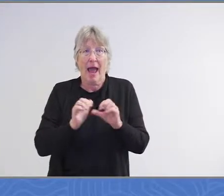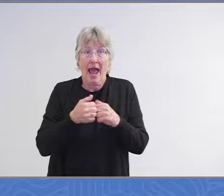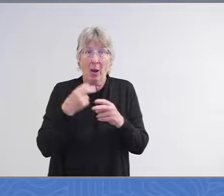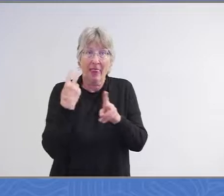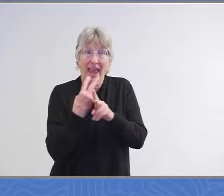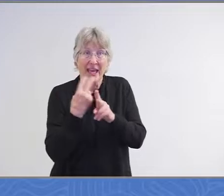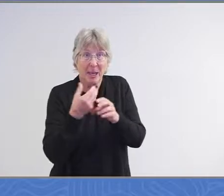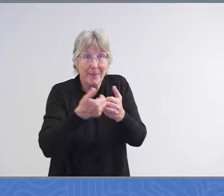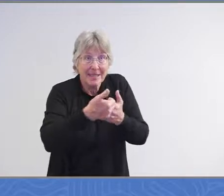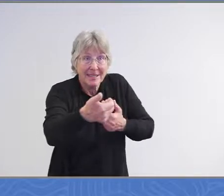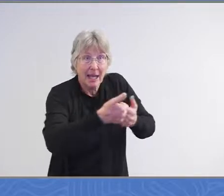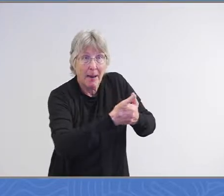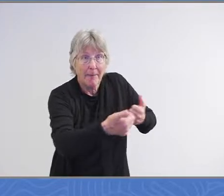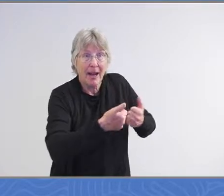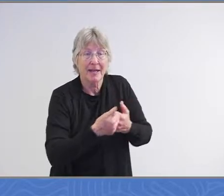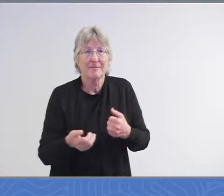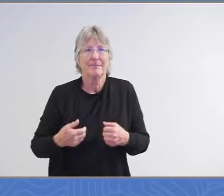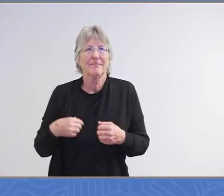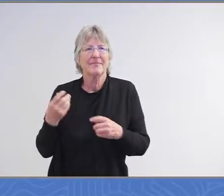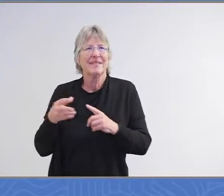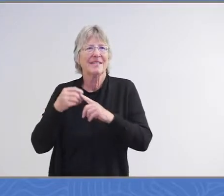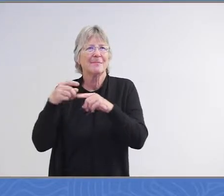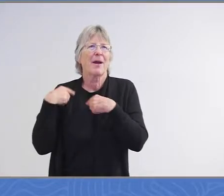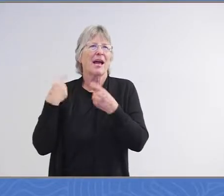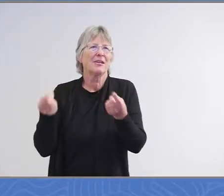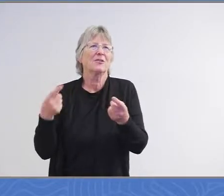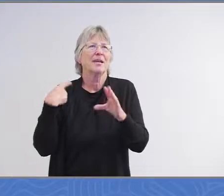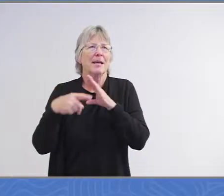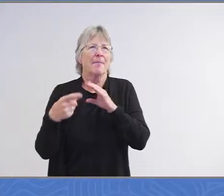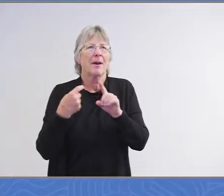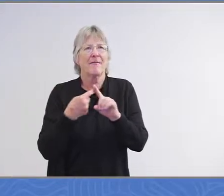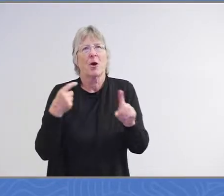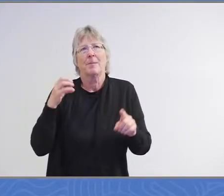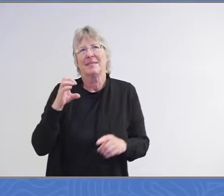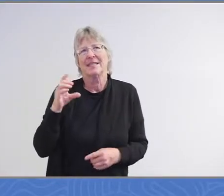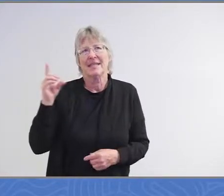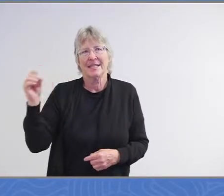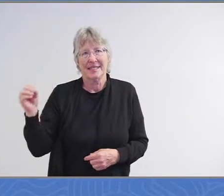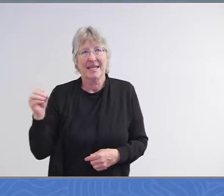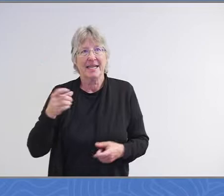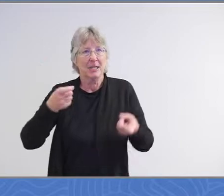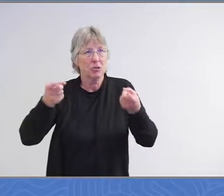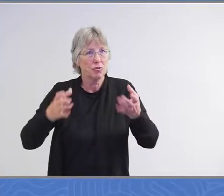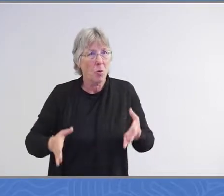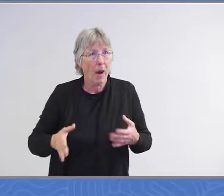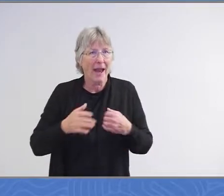especially after an email received from the CDC director. I am concerned because parents have to choose